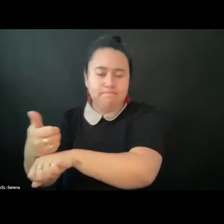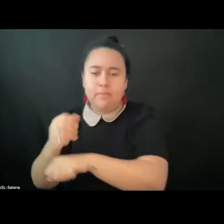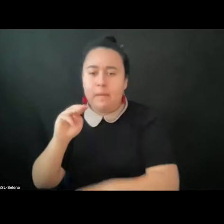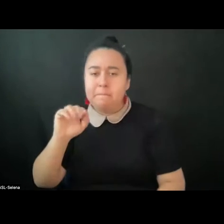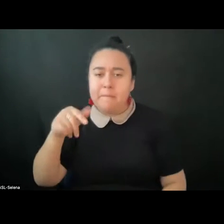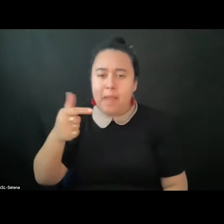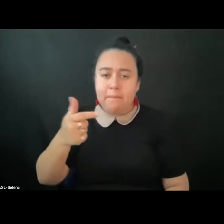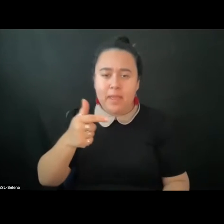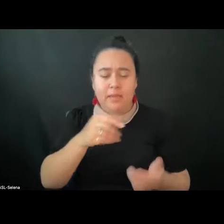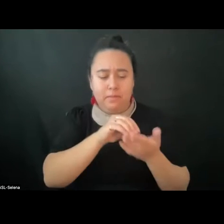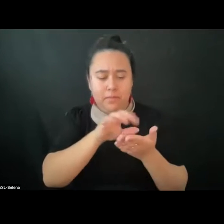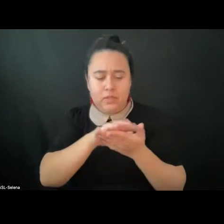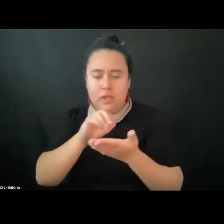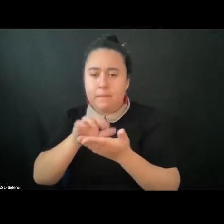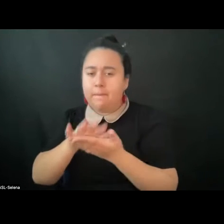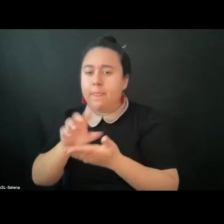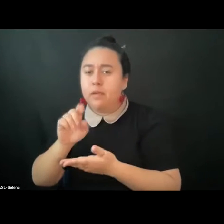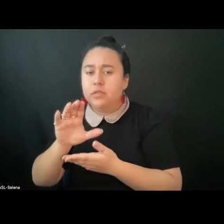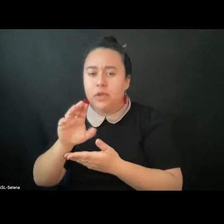Katy is going to drop in the chat.